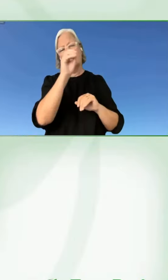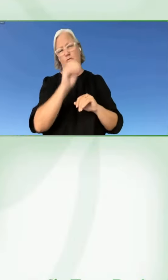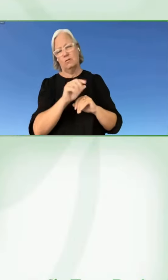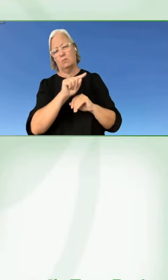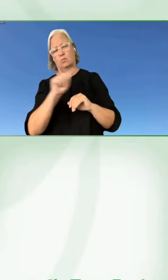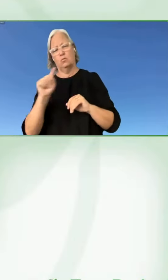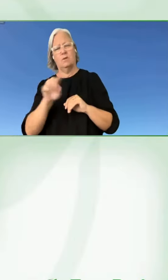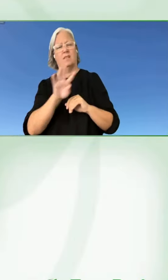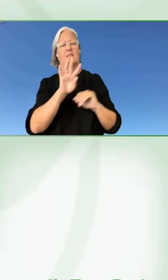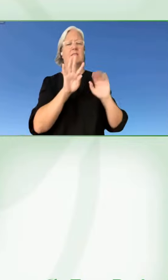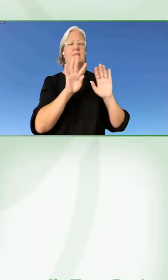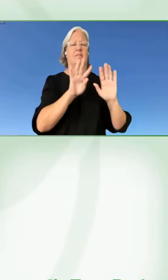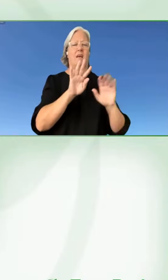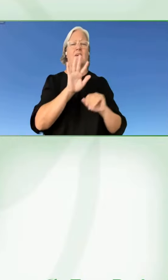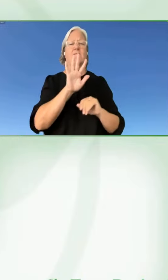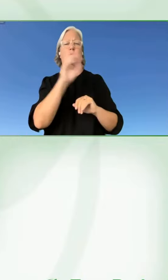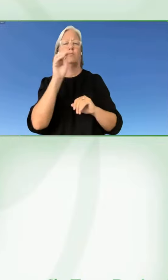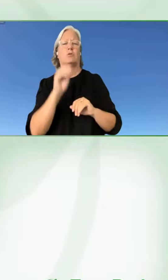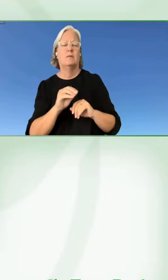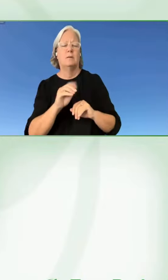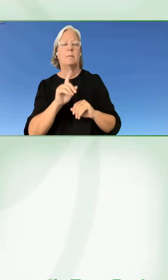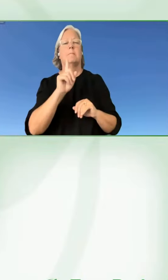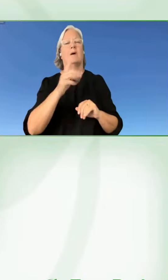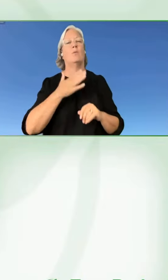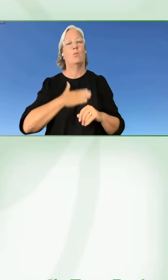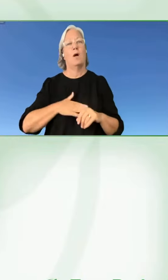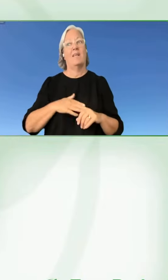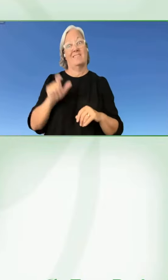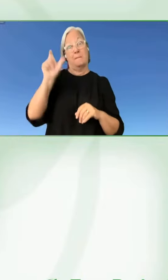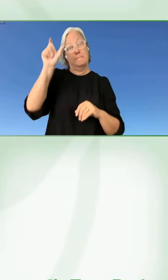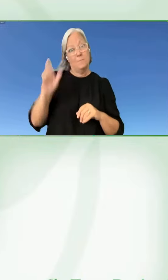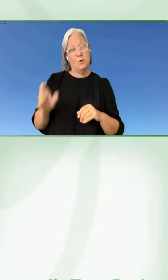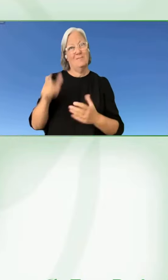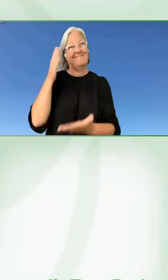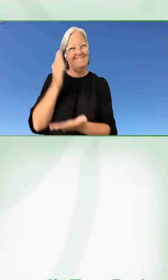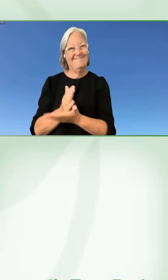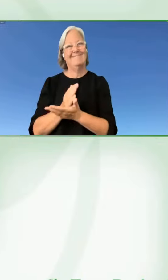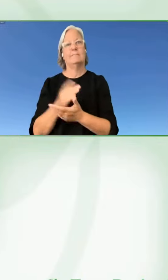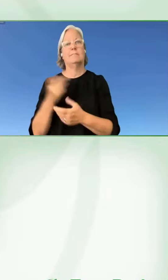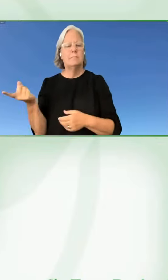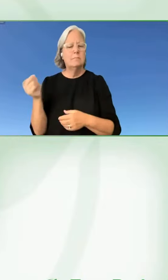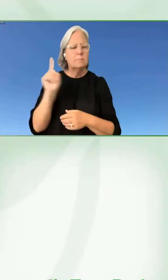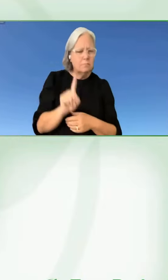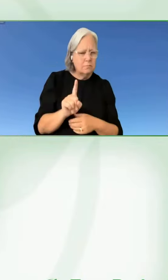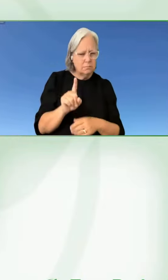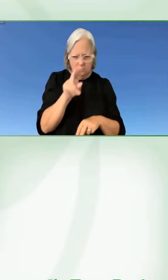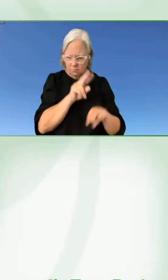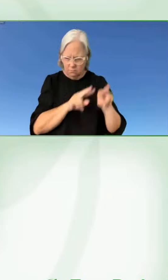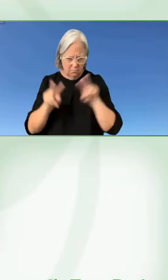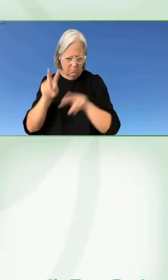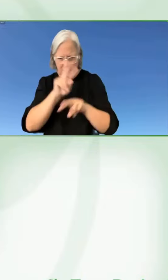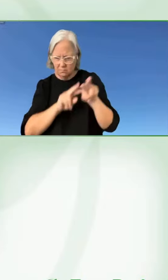can build with Invicta. You can see there are some very complex graphs and chemistry structures and what Invicta